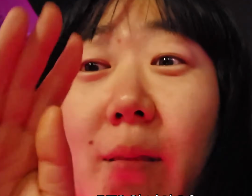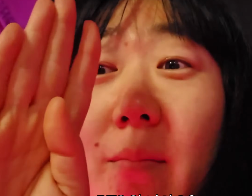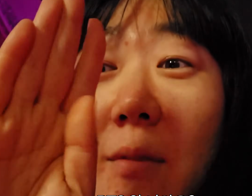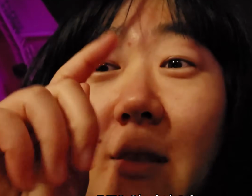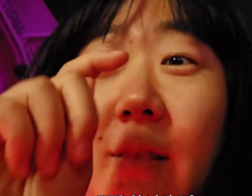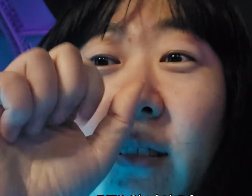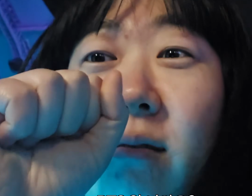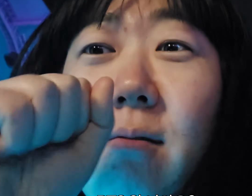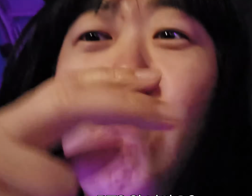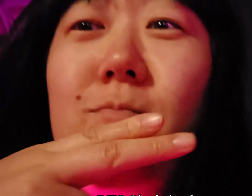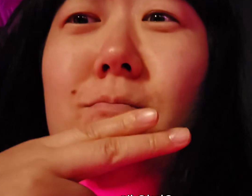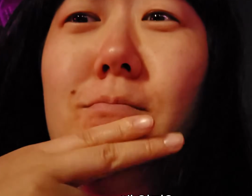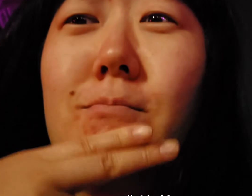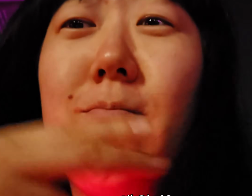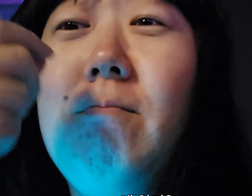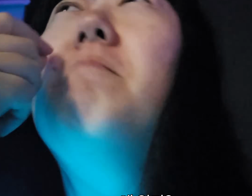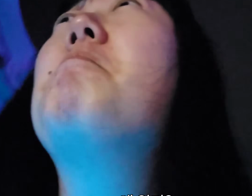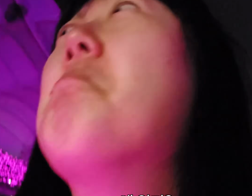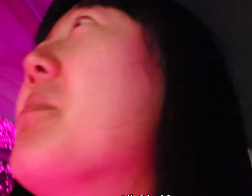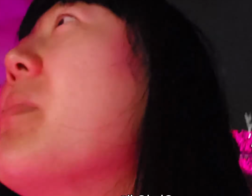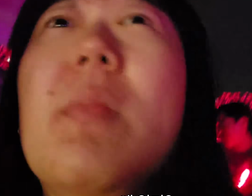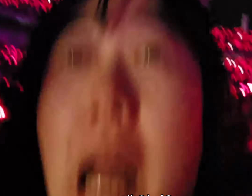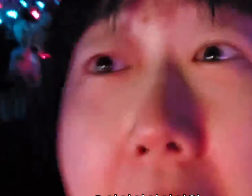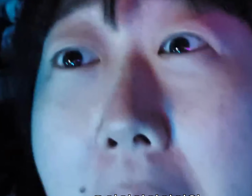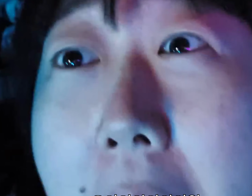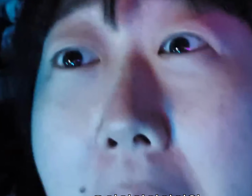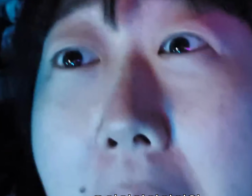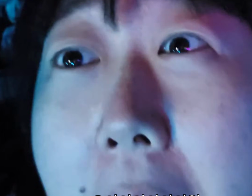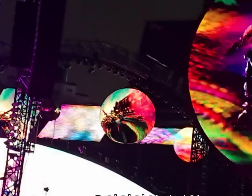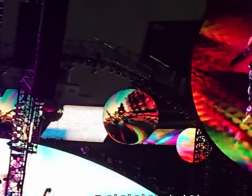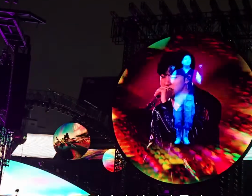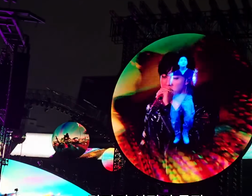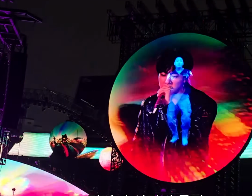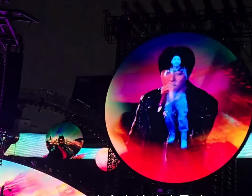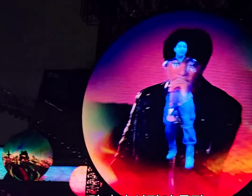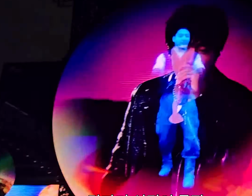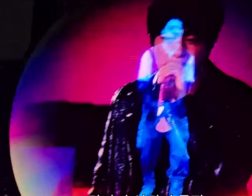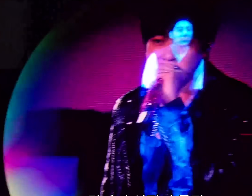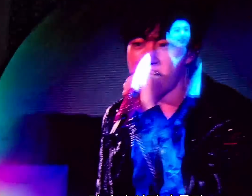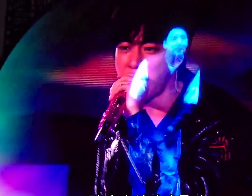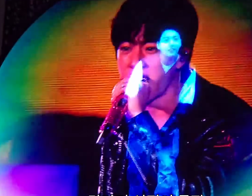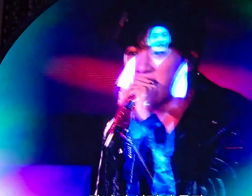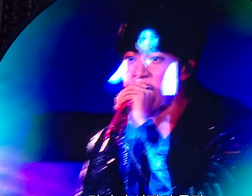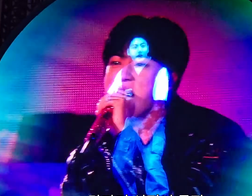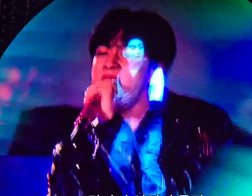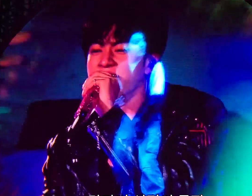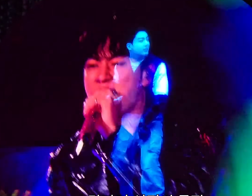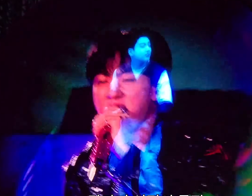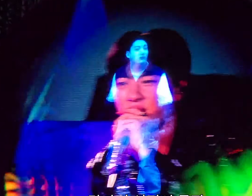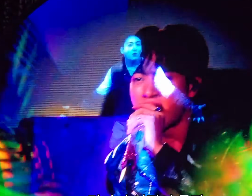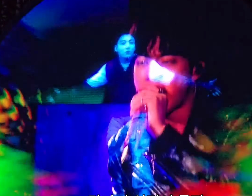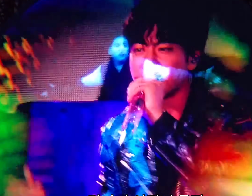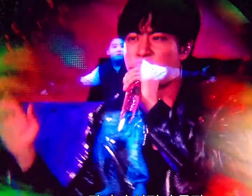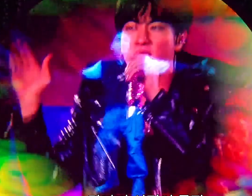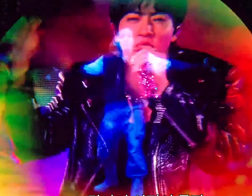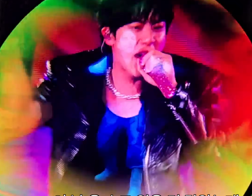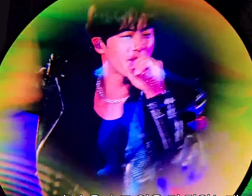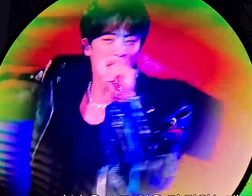Wait… No BTS?? Where are they?! Aaaahhhhhhhhhhh!!!! Suddenly—Jin appears on stage!